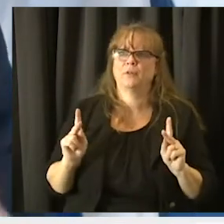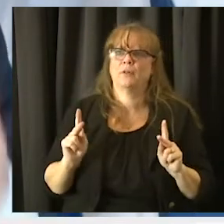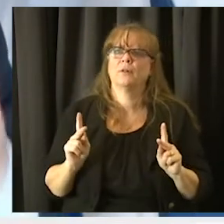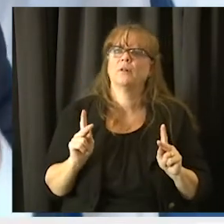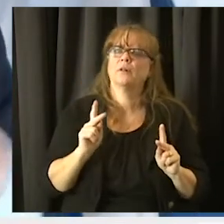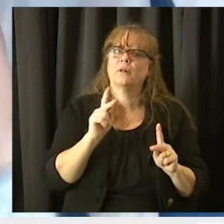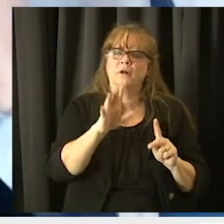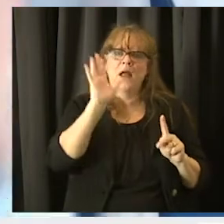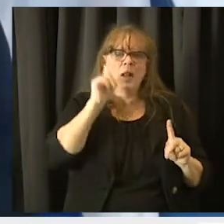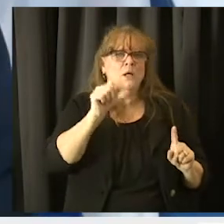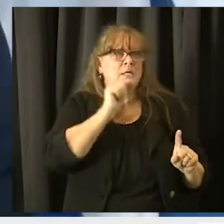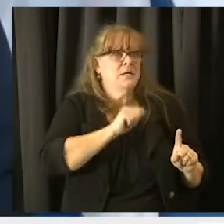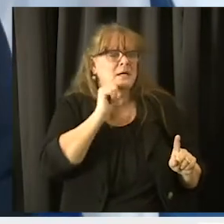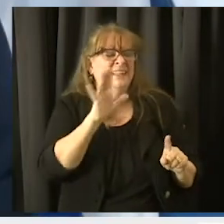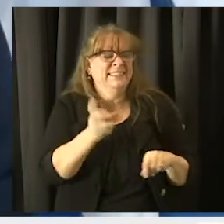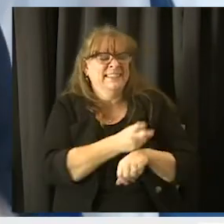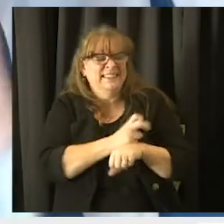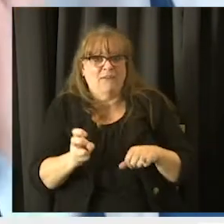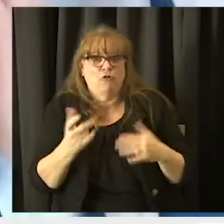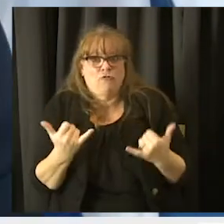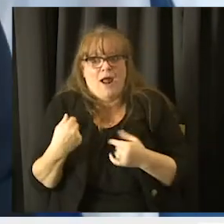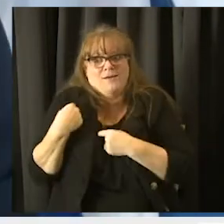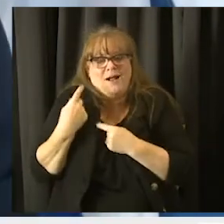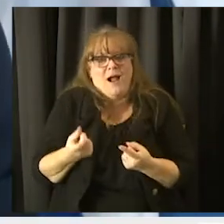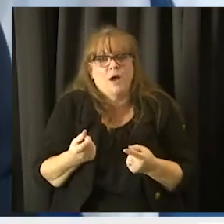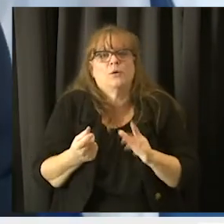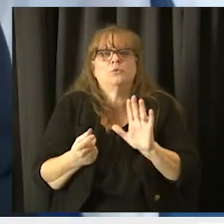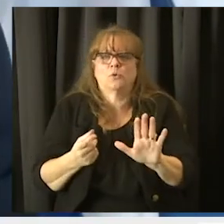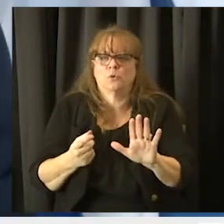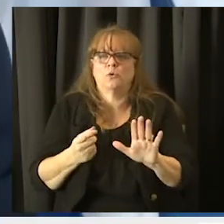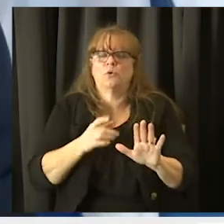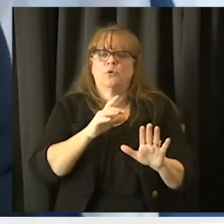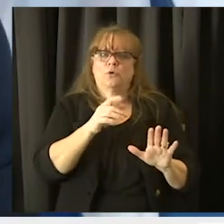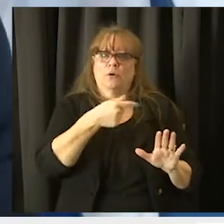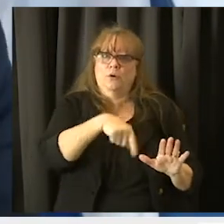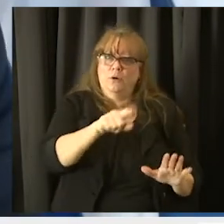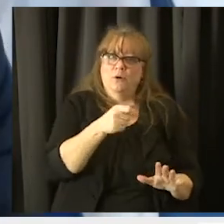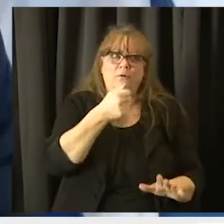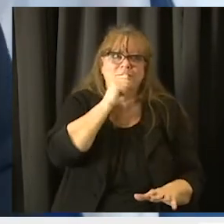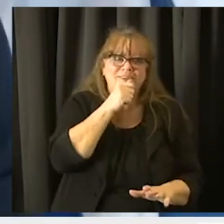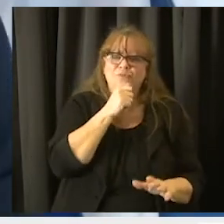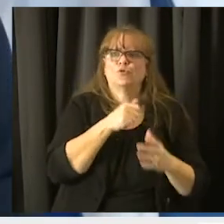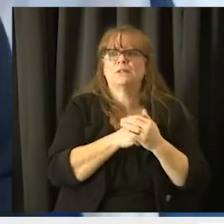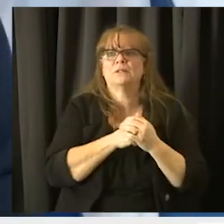not only is the health risk felt more acutely by older coloradans but the social isolation